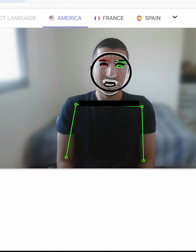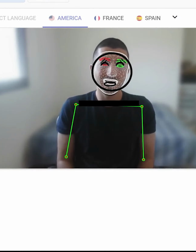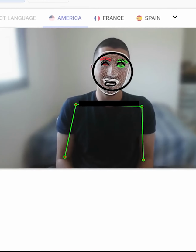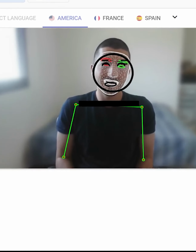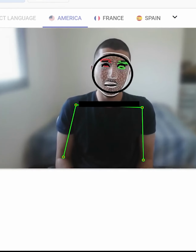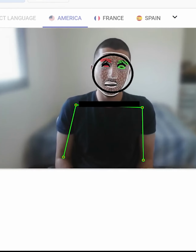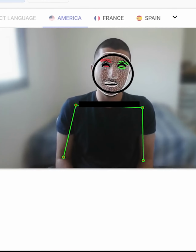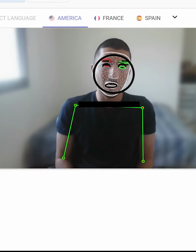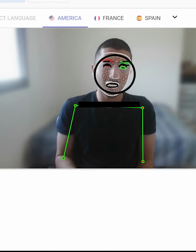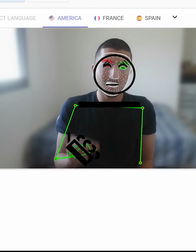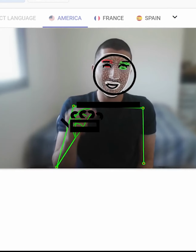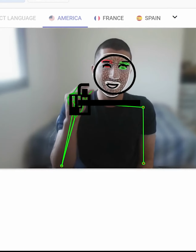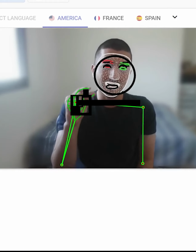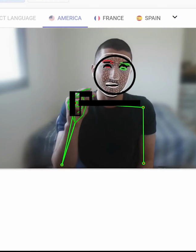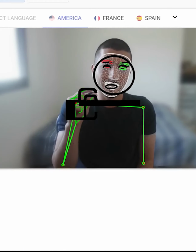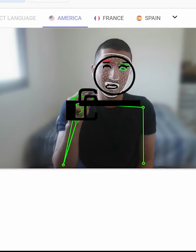And I can demo these models by cheating a bit.